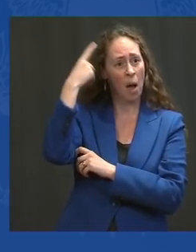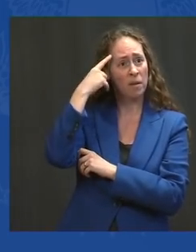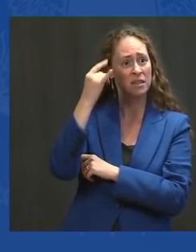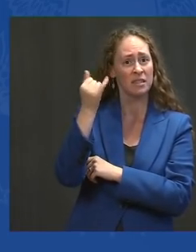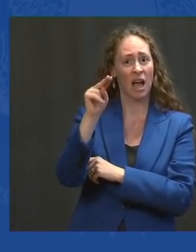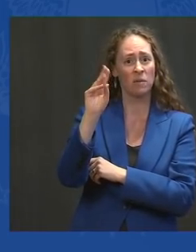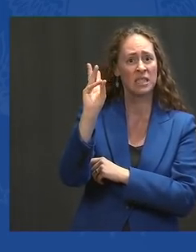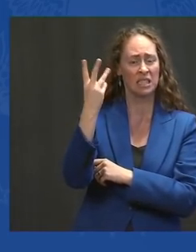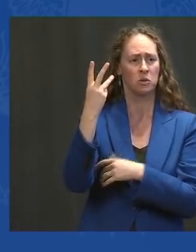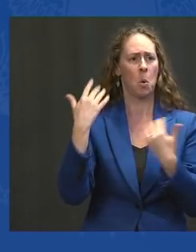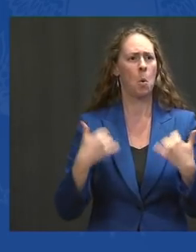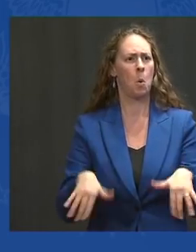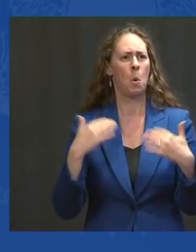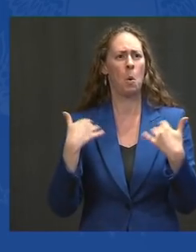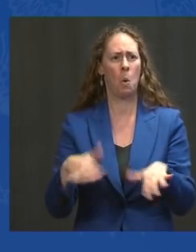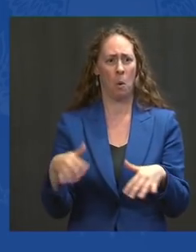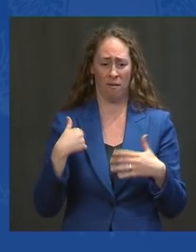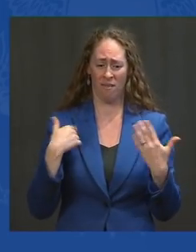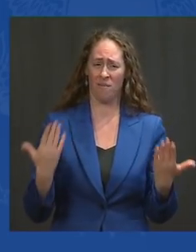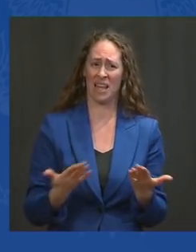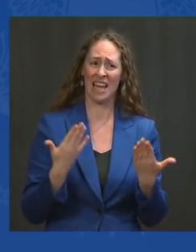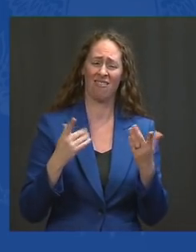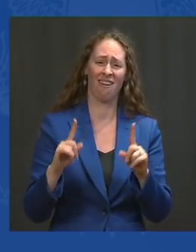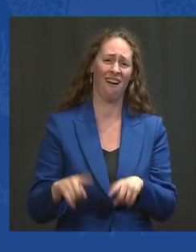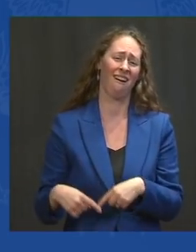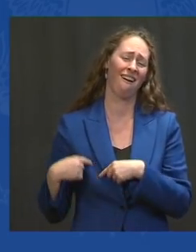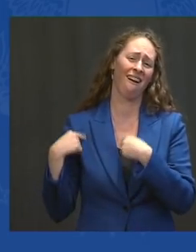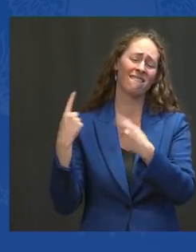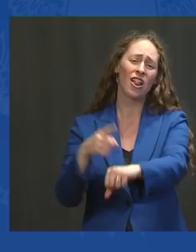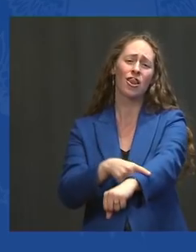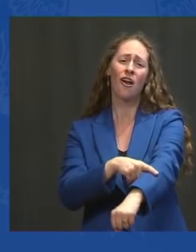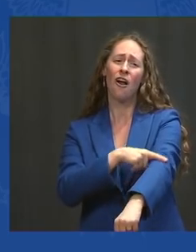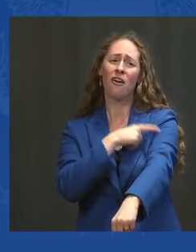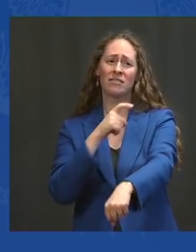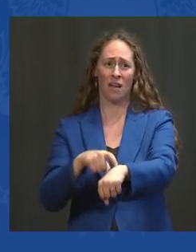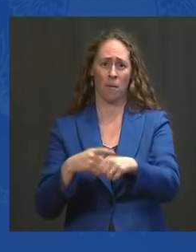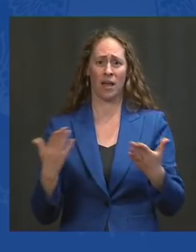I've been around a long time in public life. I thought I've seen it all or most of it all.